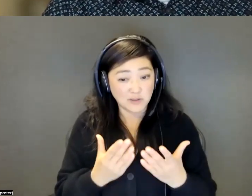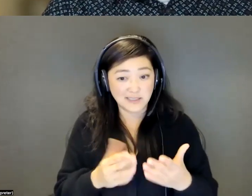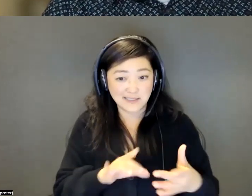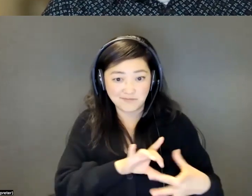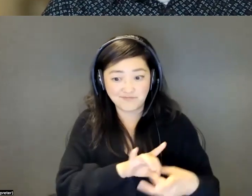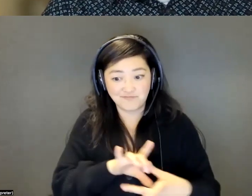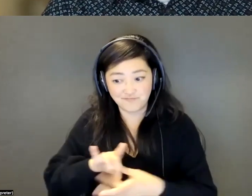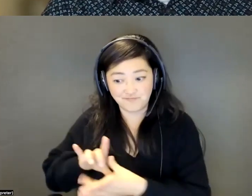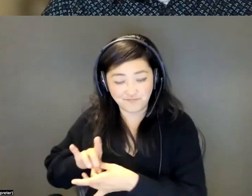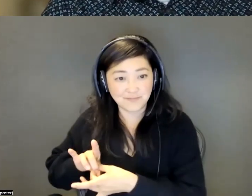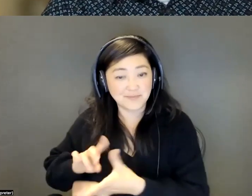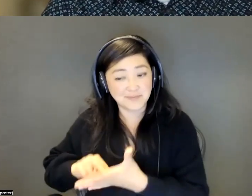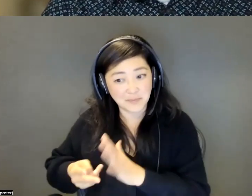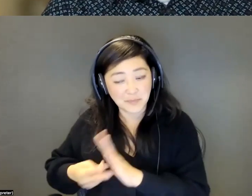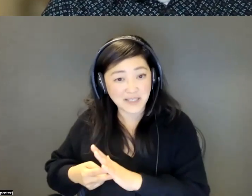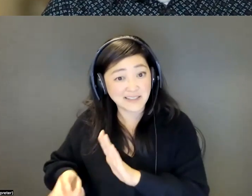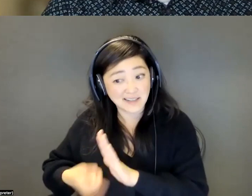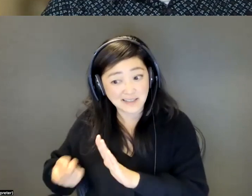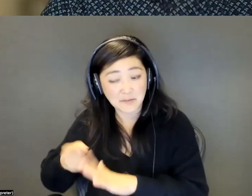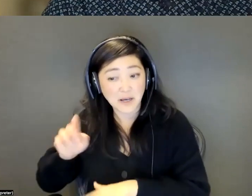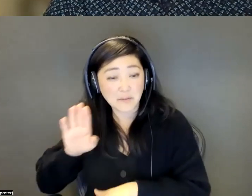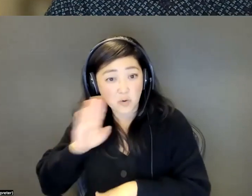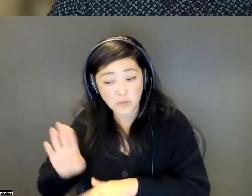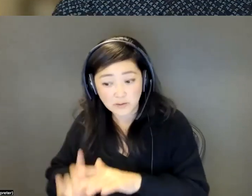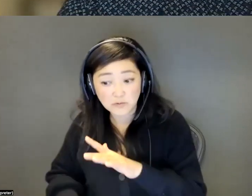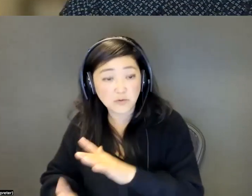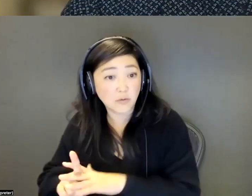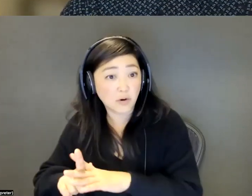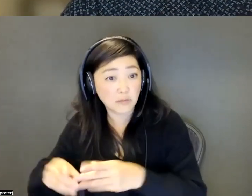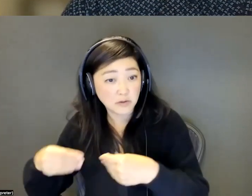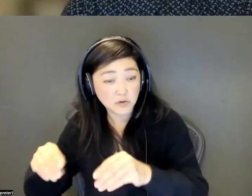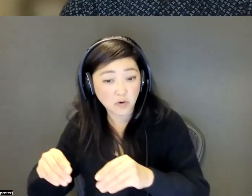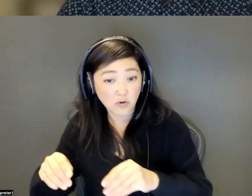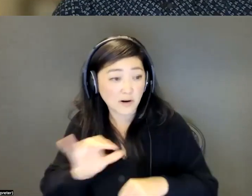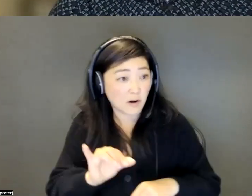often come into the shop and say, "I saw this on your website, and this is what I thought."